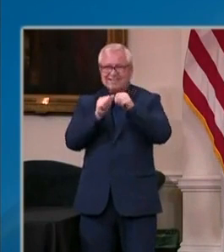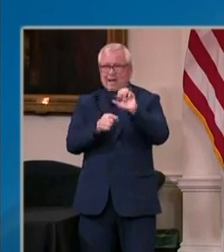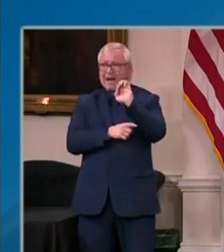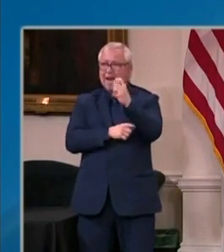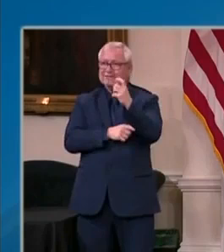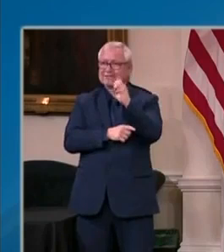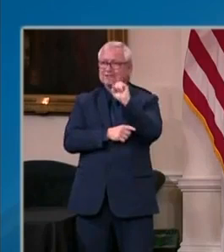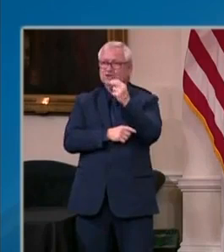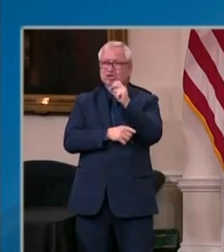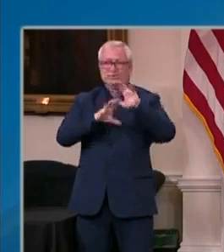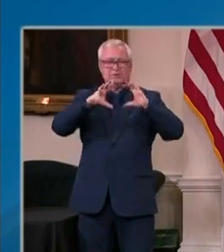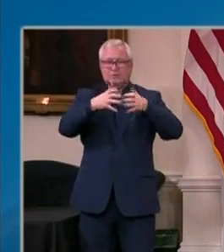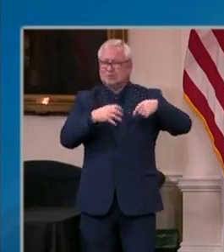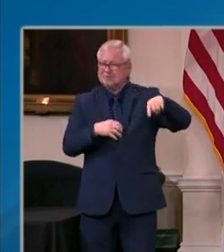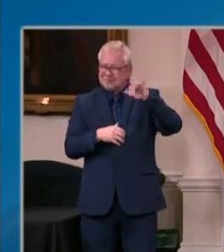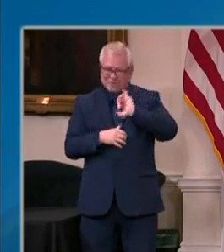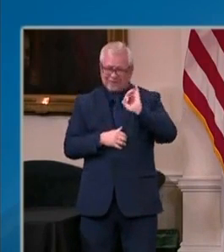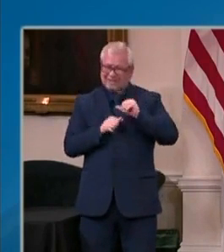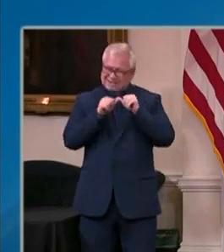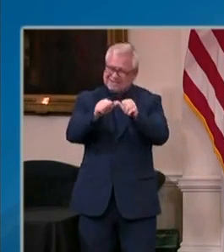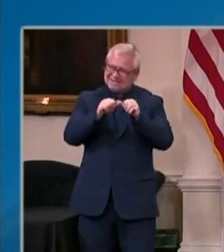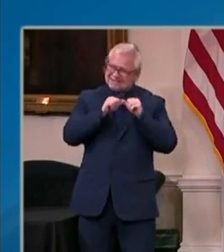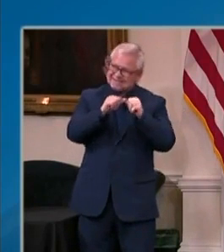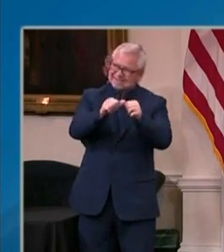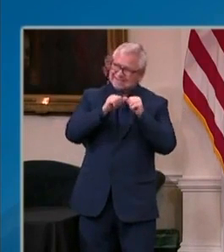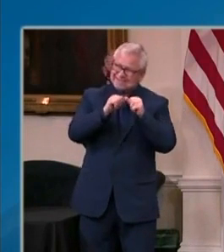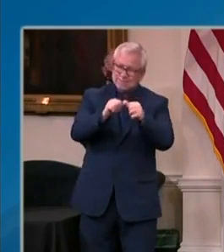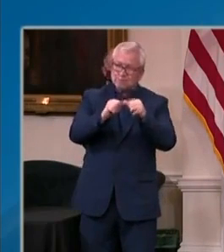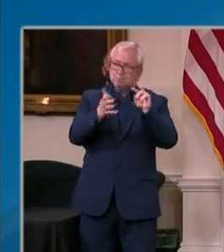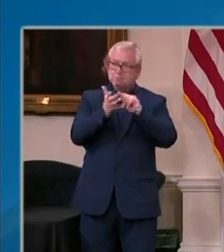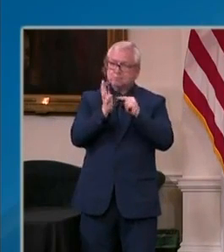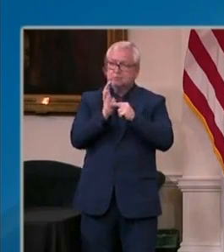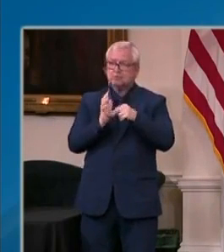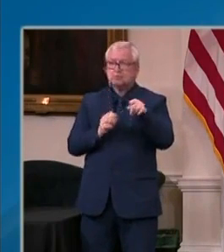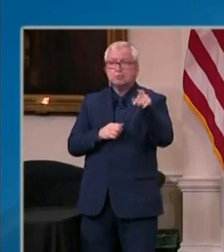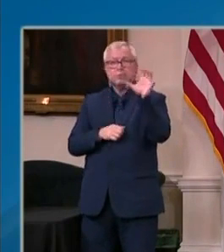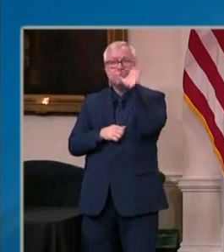THEY PERSEVERE AND ARE WORKING EXTRA SHIFTS TO CARRY THE BURDEN.